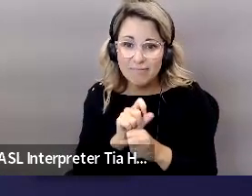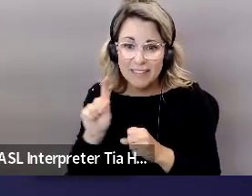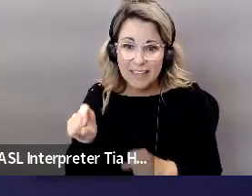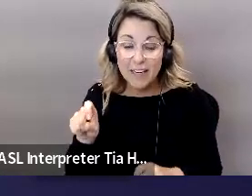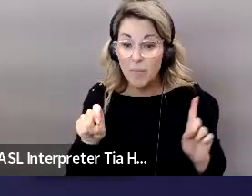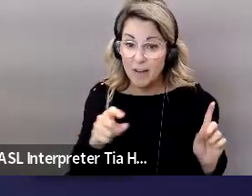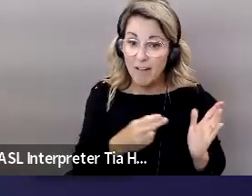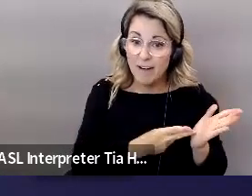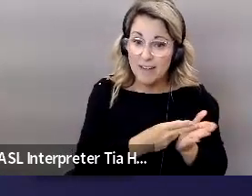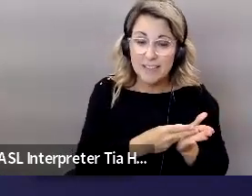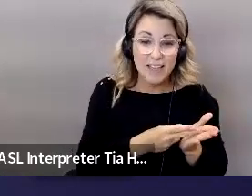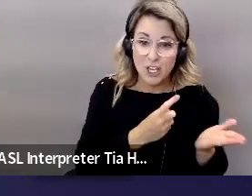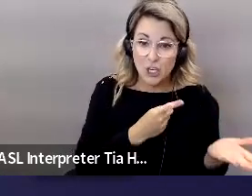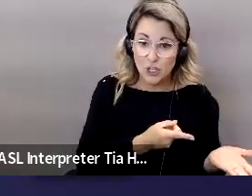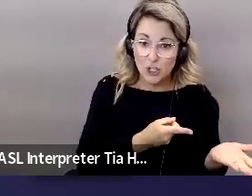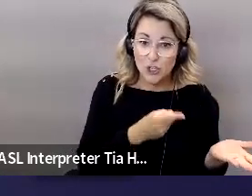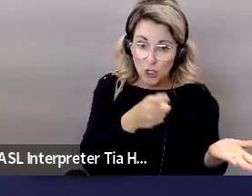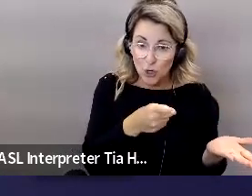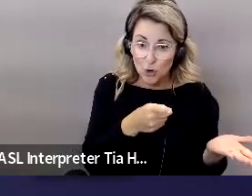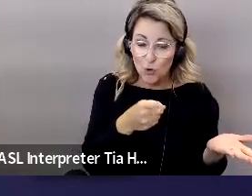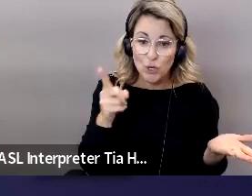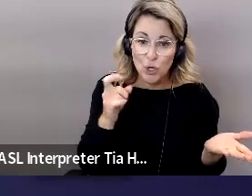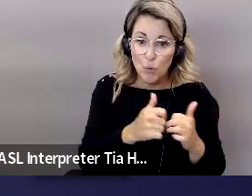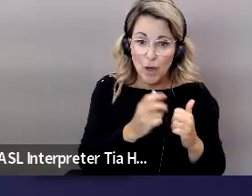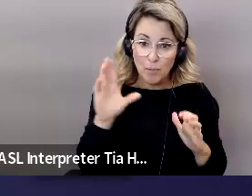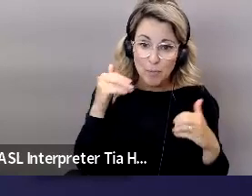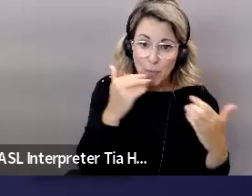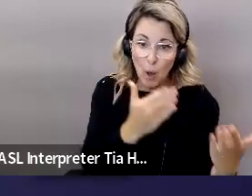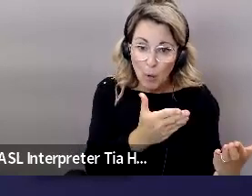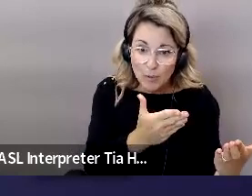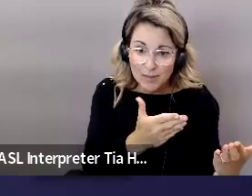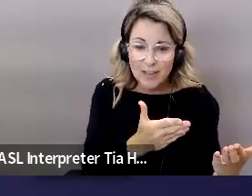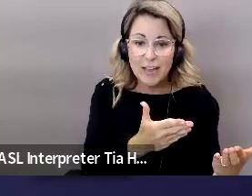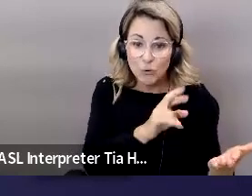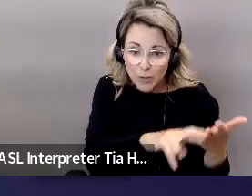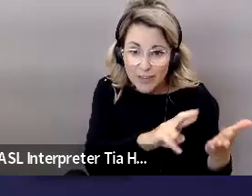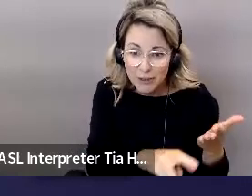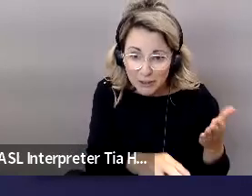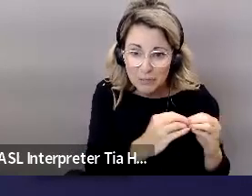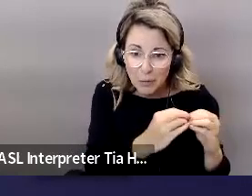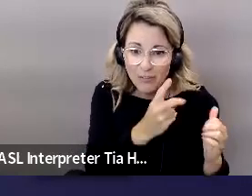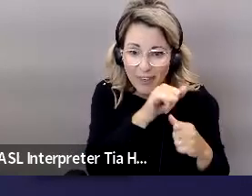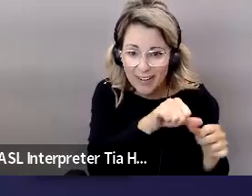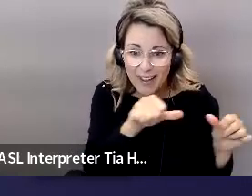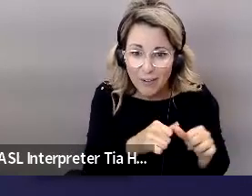and that's where you come in, I think that can be very compelling along with some hard evidence that